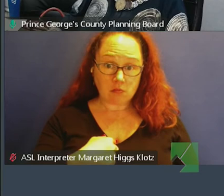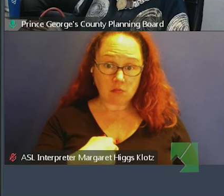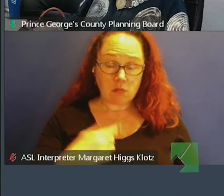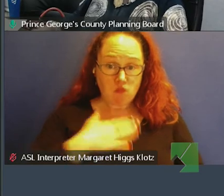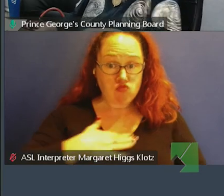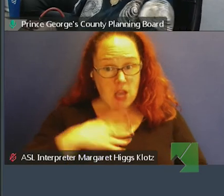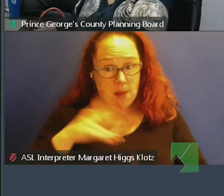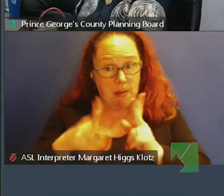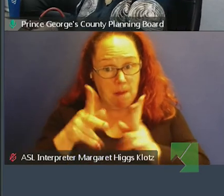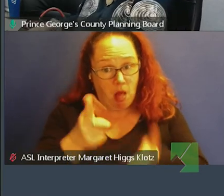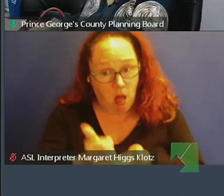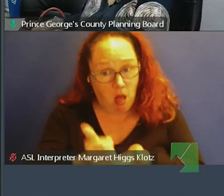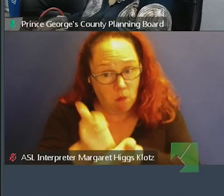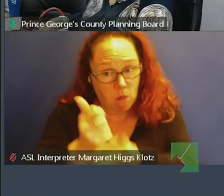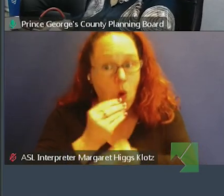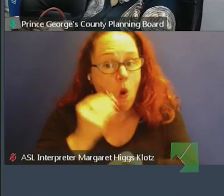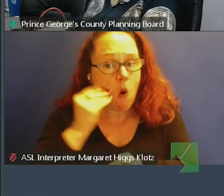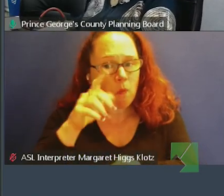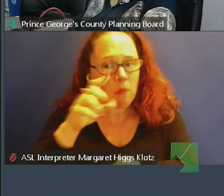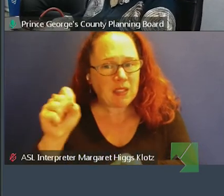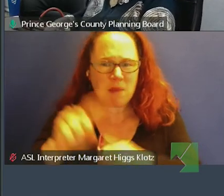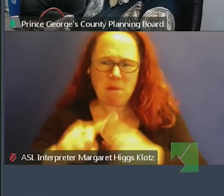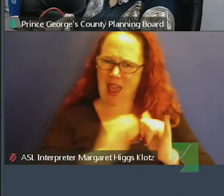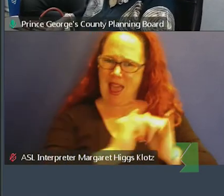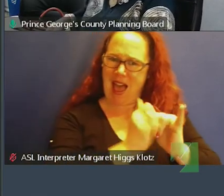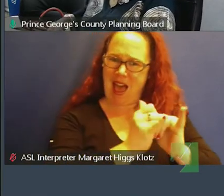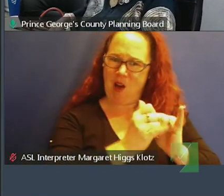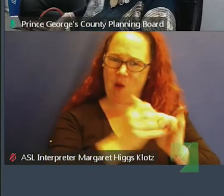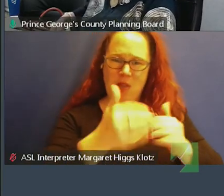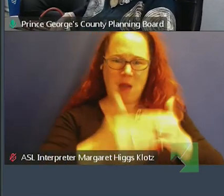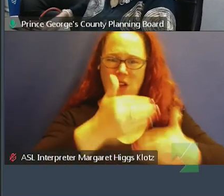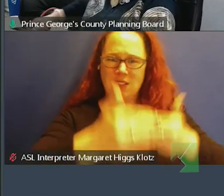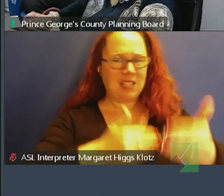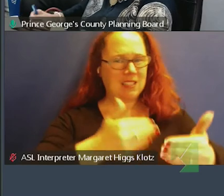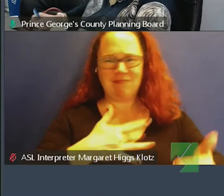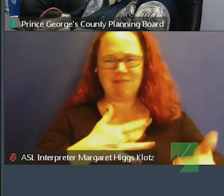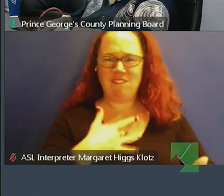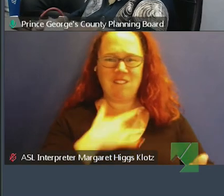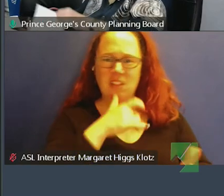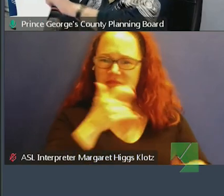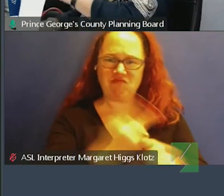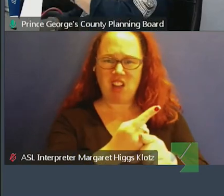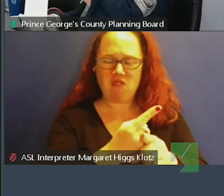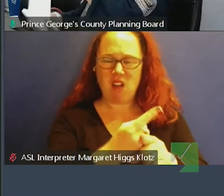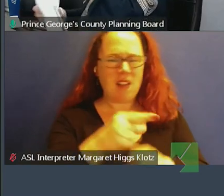I oppose the way the expansion has been handled thus far from the lack of notice to the indifference of the neighborhood suggestions,